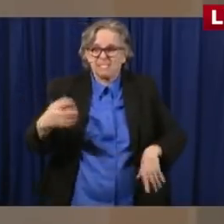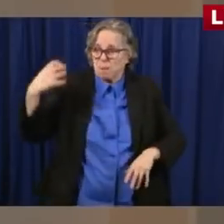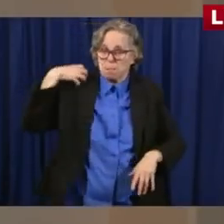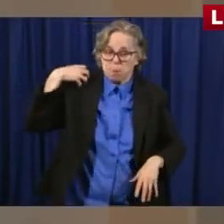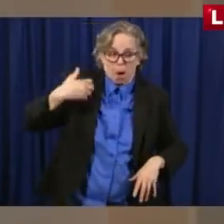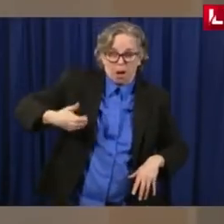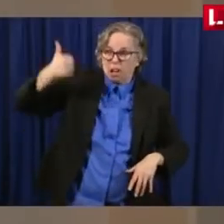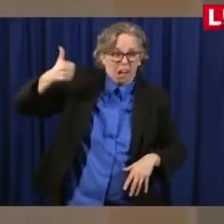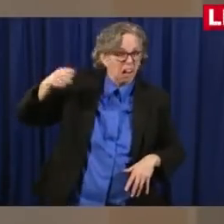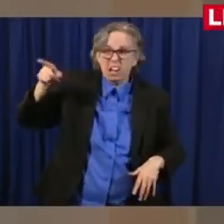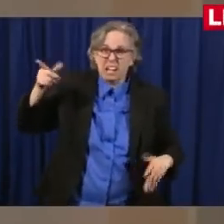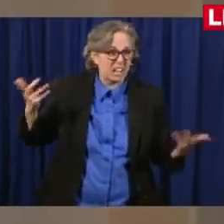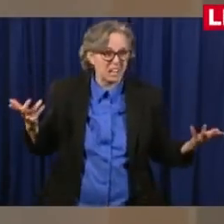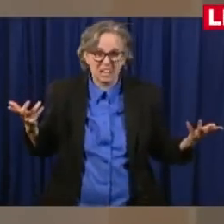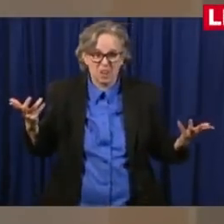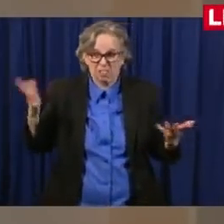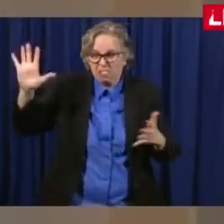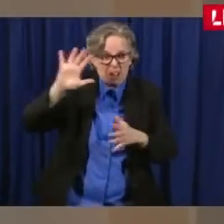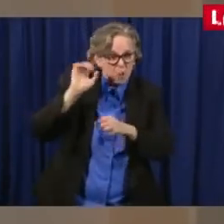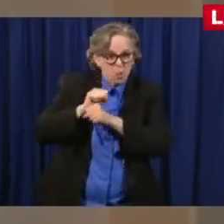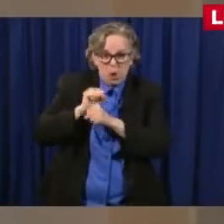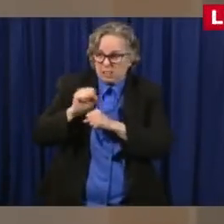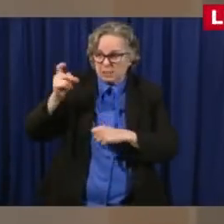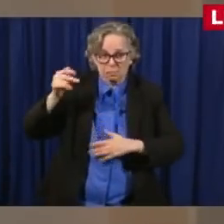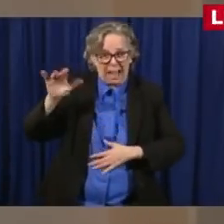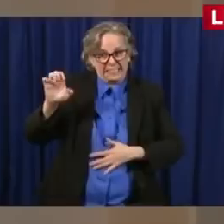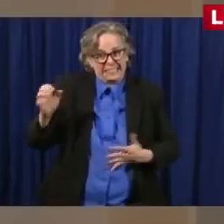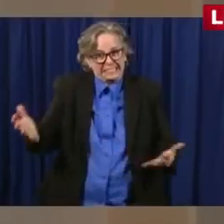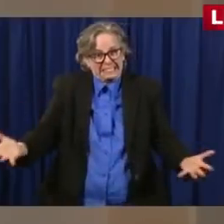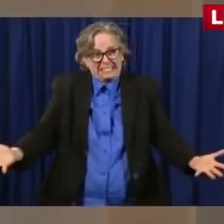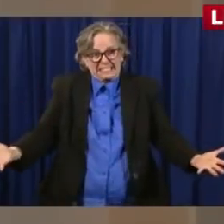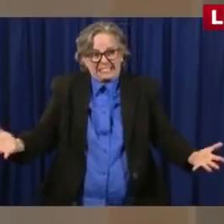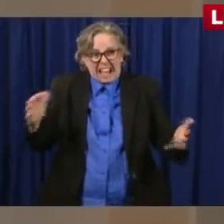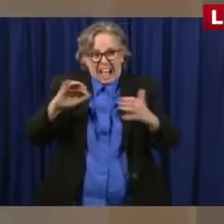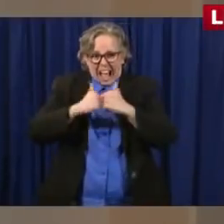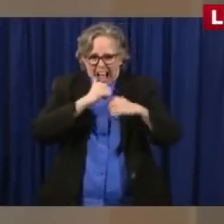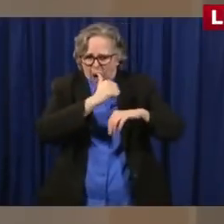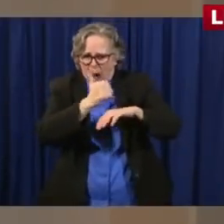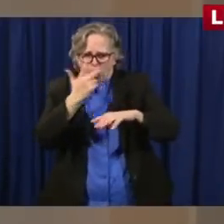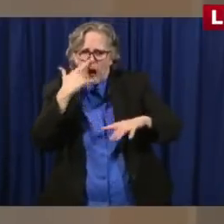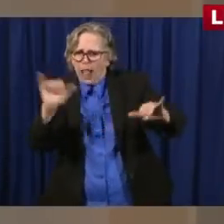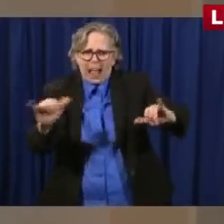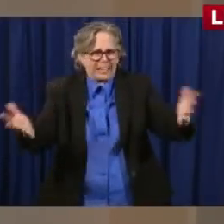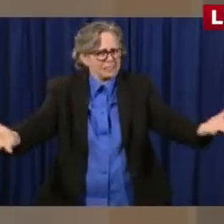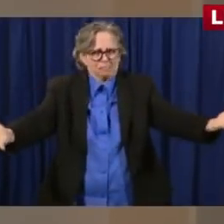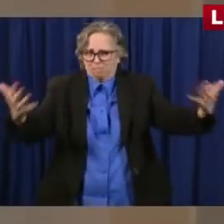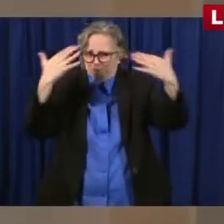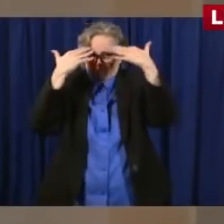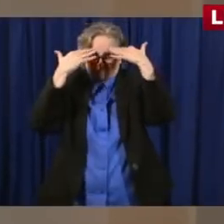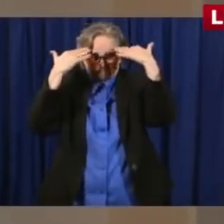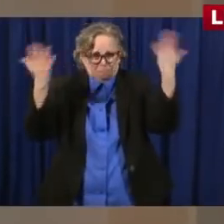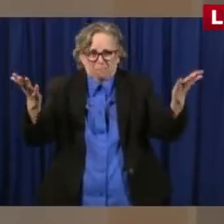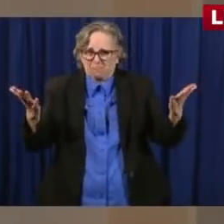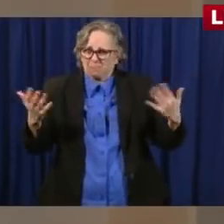THIS IS ALL THE STUDIES THAT HAVE SHOWN HOW DIFFICULT THAT IS.